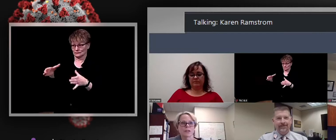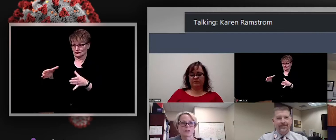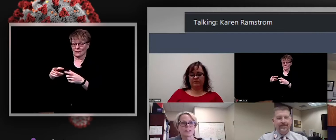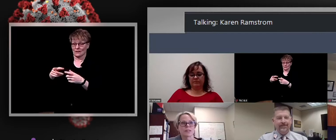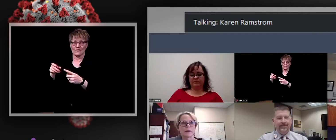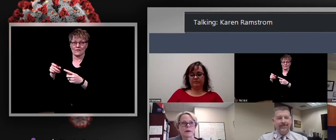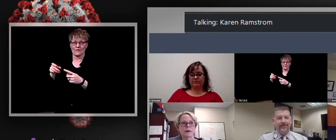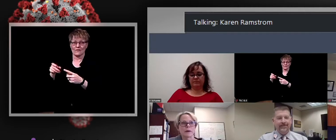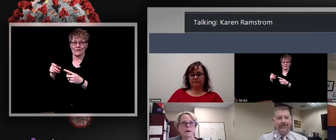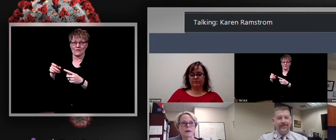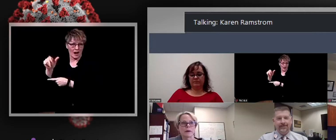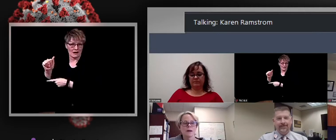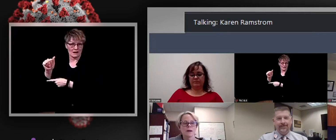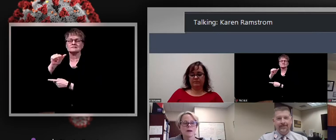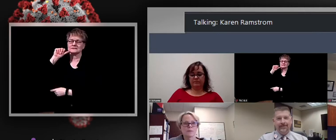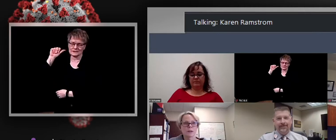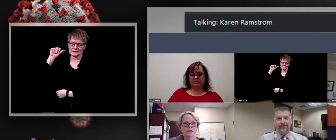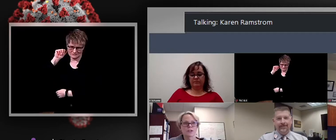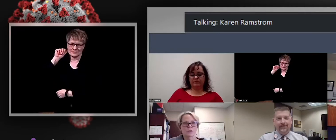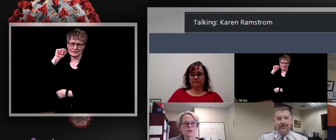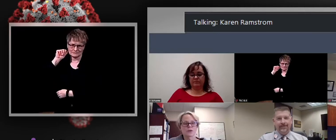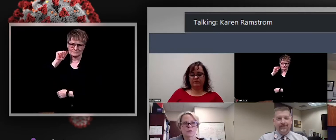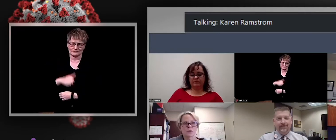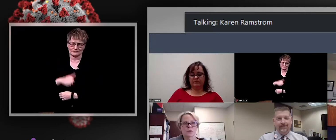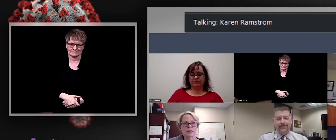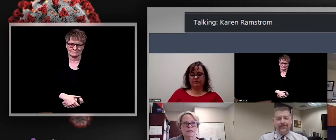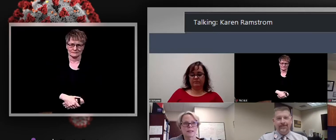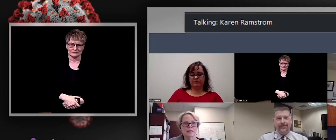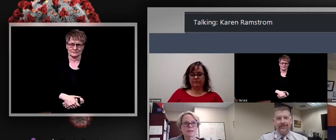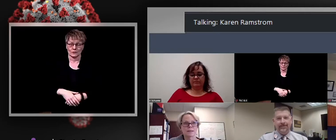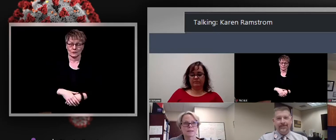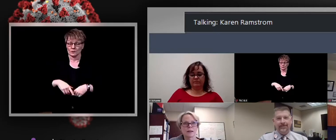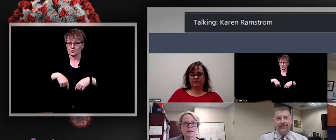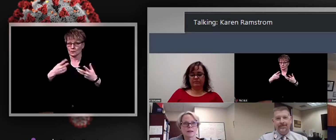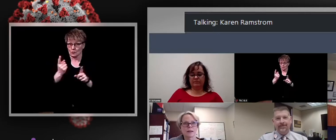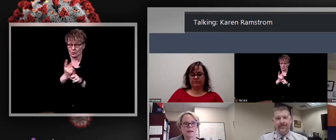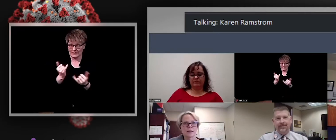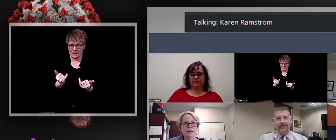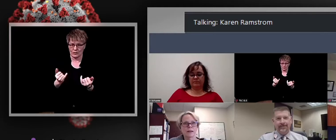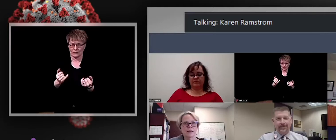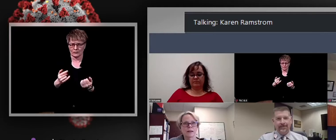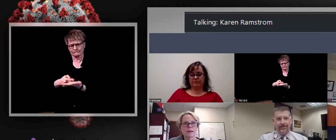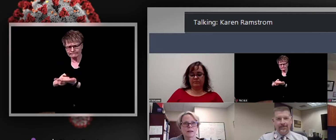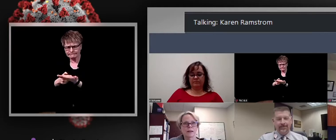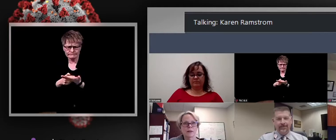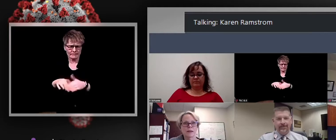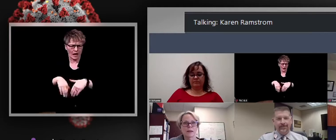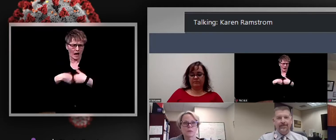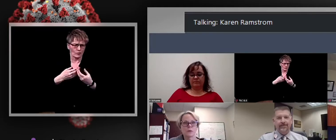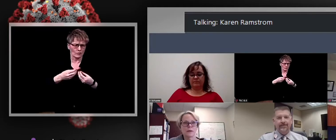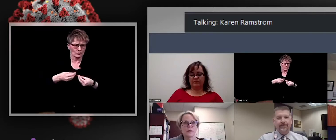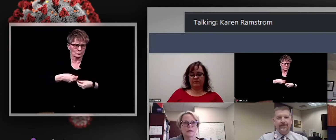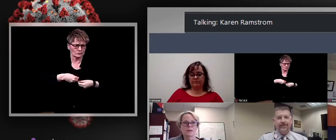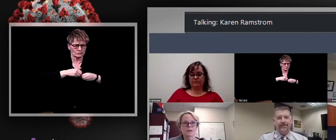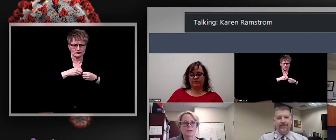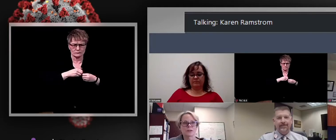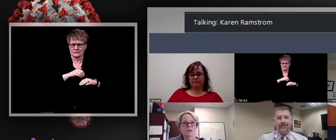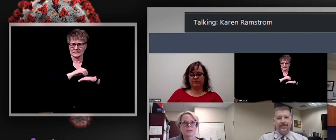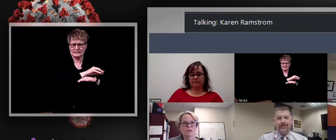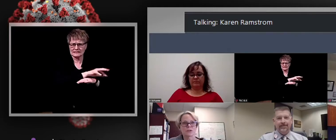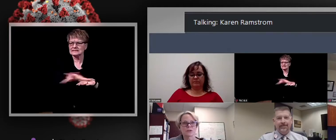conversations about distribution of those vaccines and we'll be making those decisions